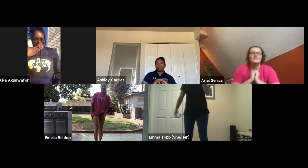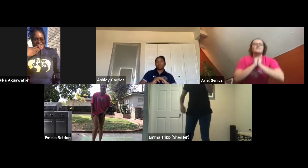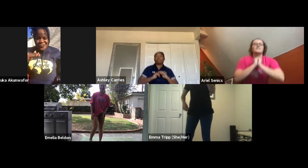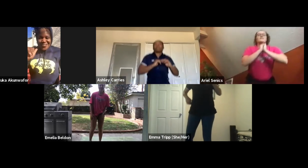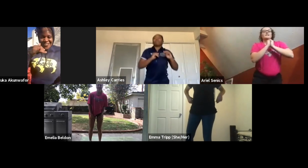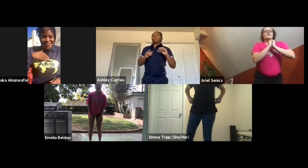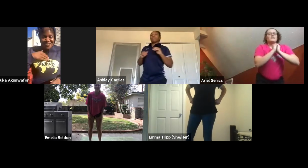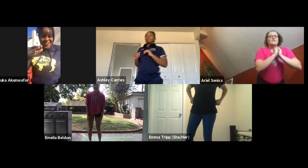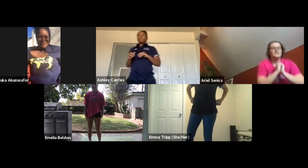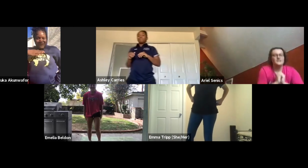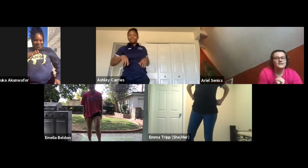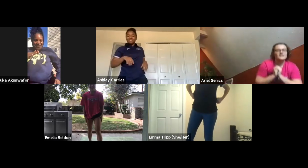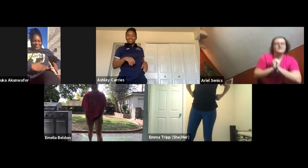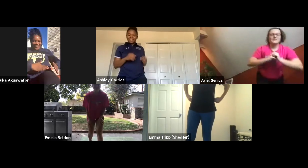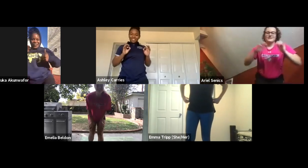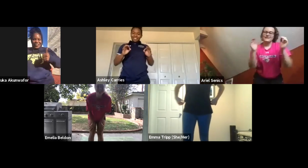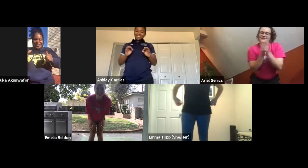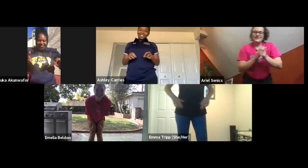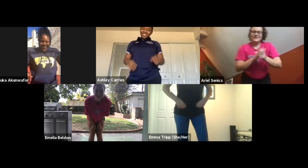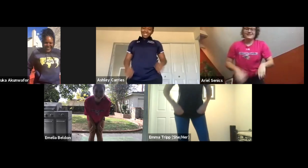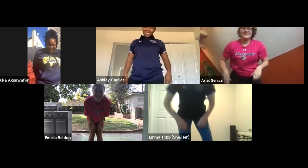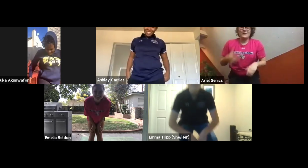> Yes, thank you, my legs feel good.